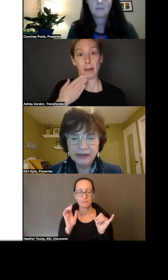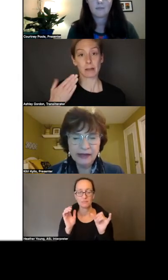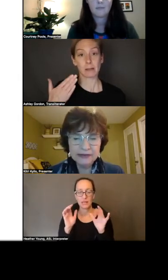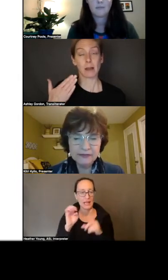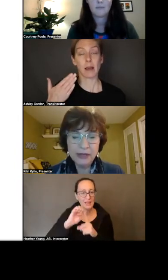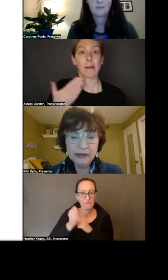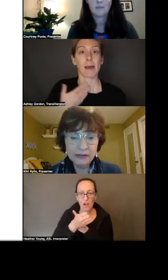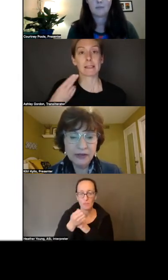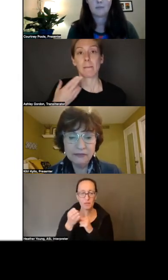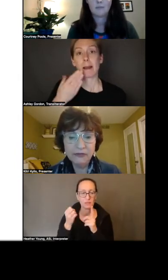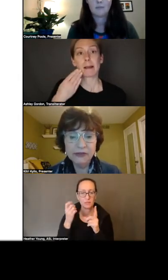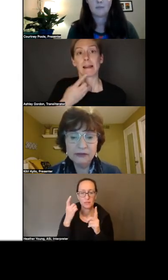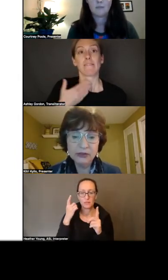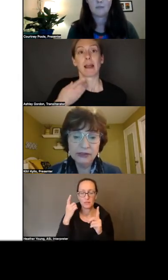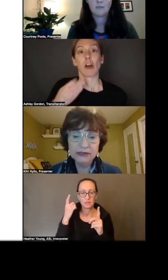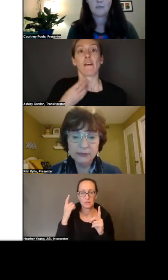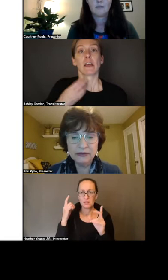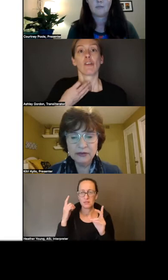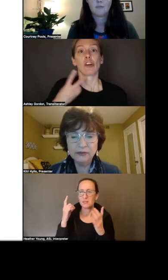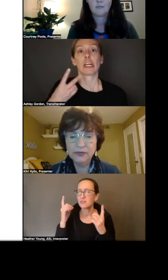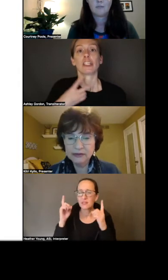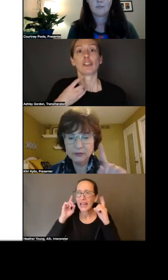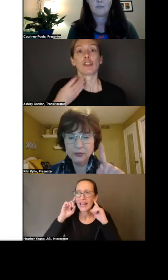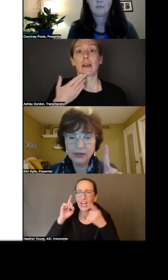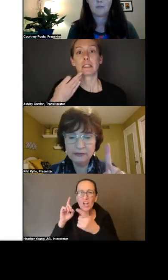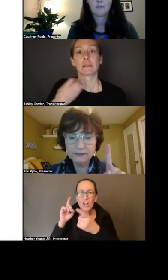as many deaf and hard of hearing children experience, so. This is number one.